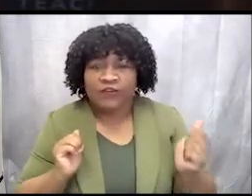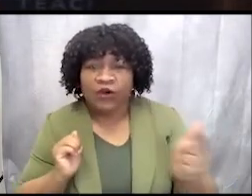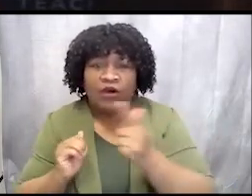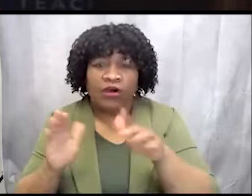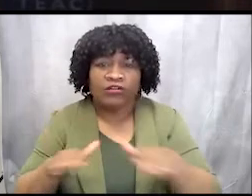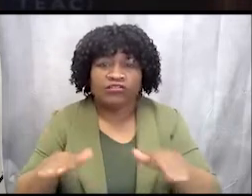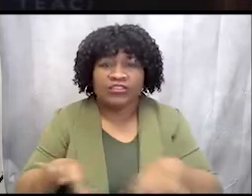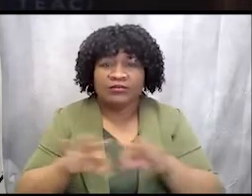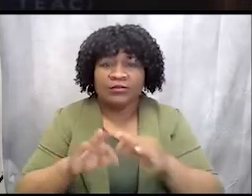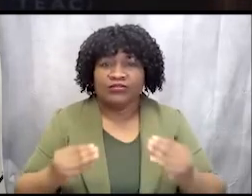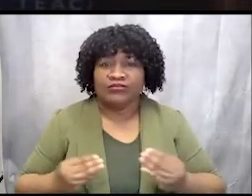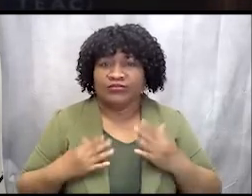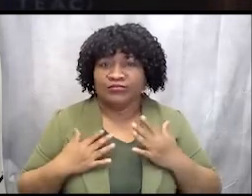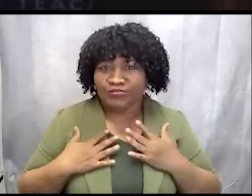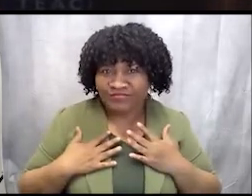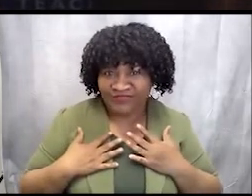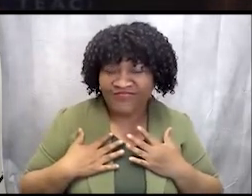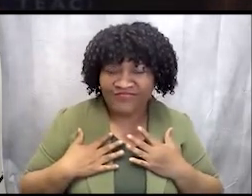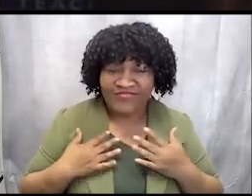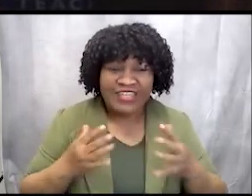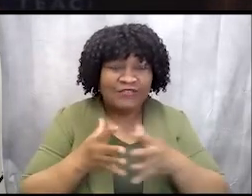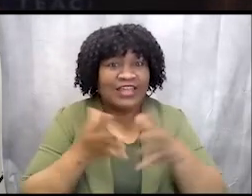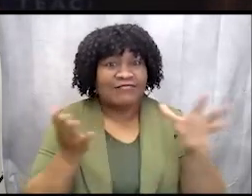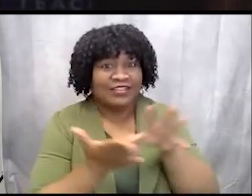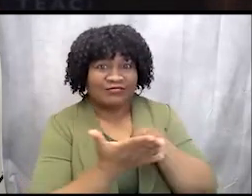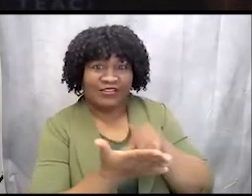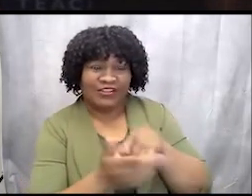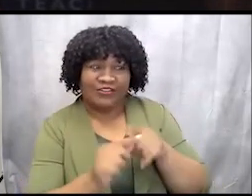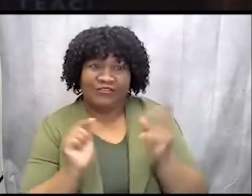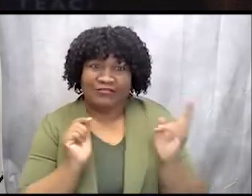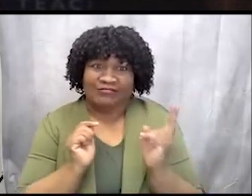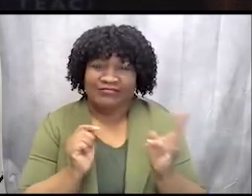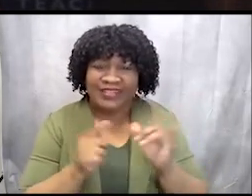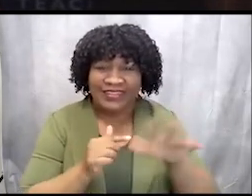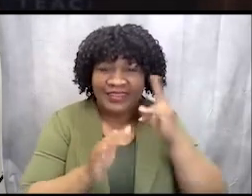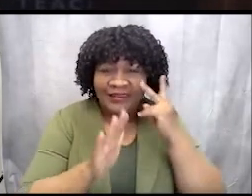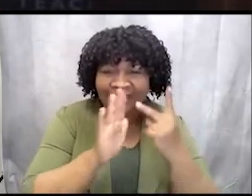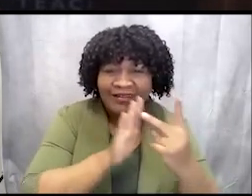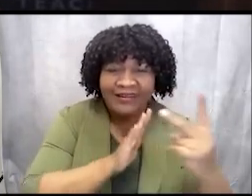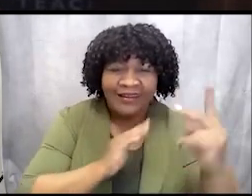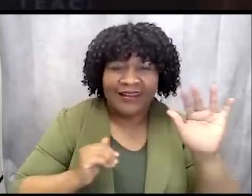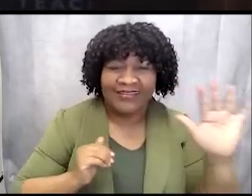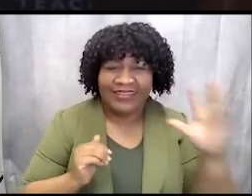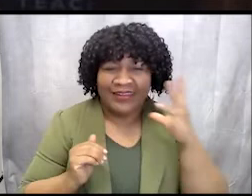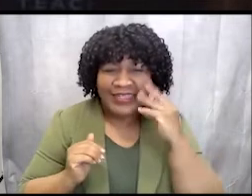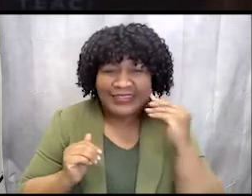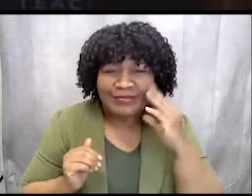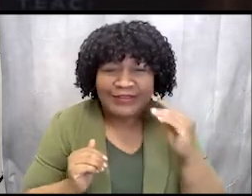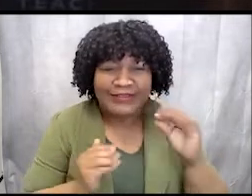is an inspiration. We have much to learn from them, from their insights and experience.